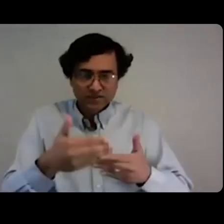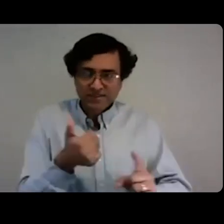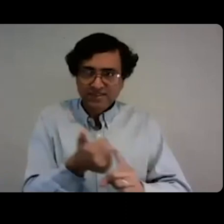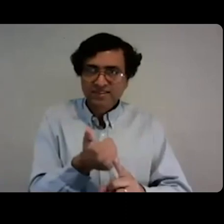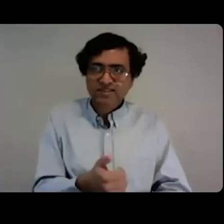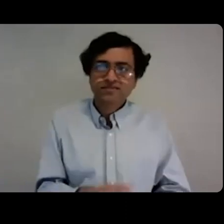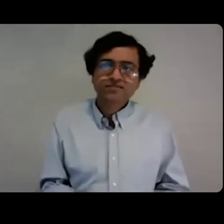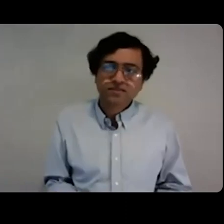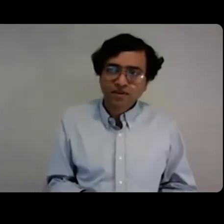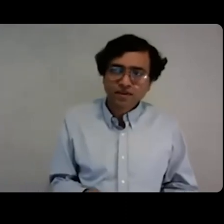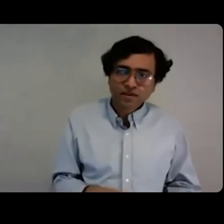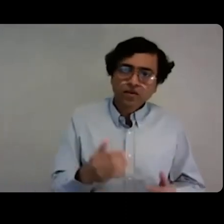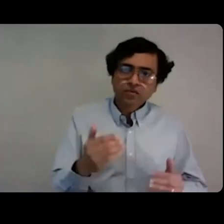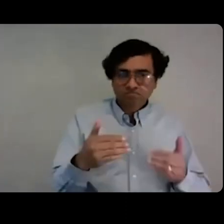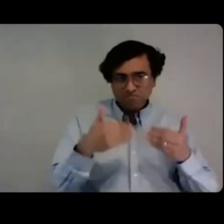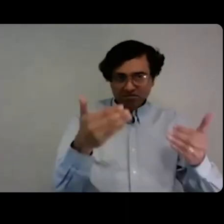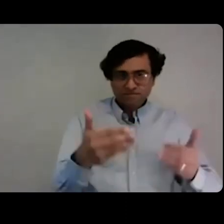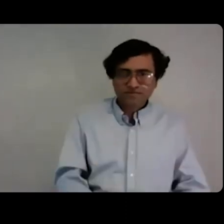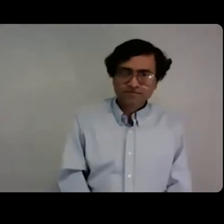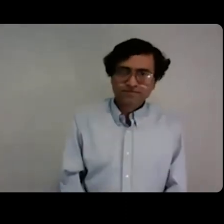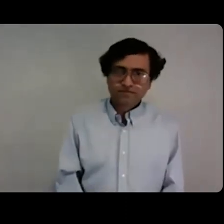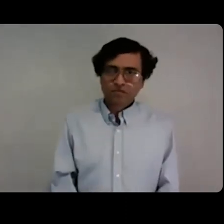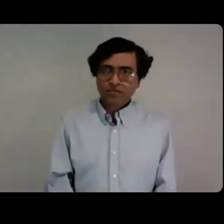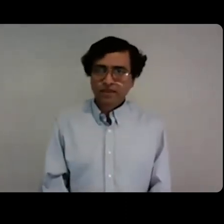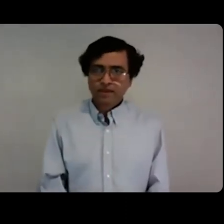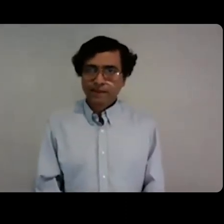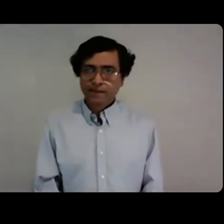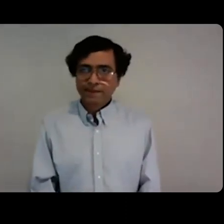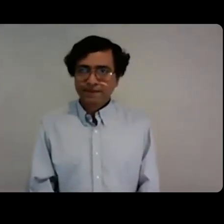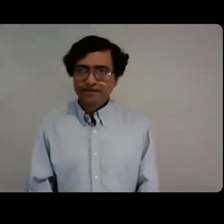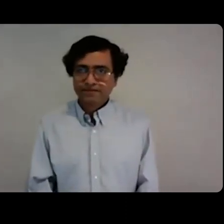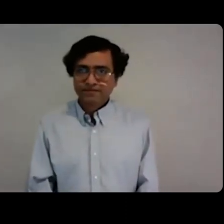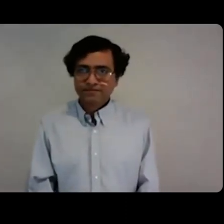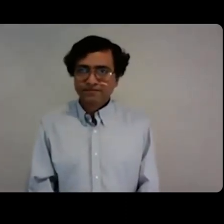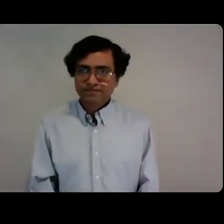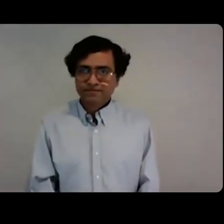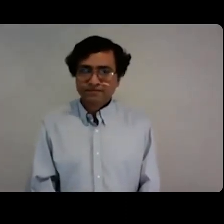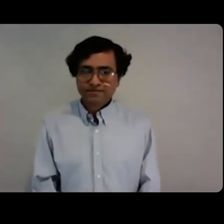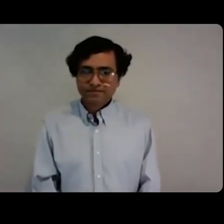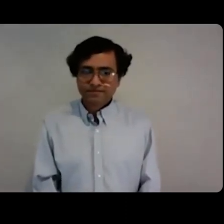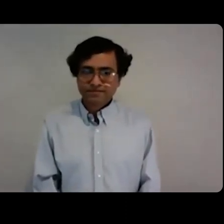There isn't really time for students to digest the content when they are